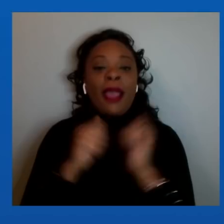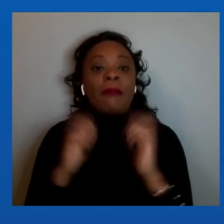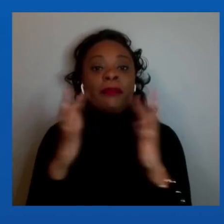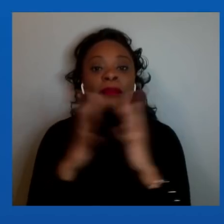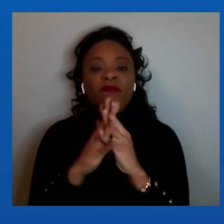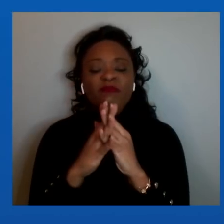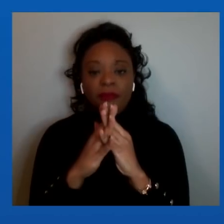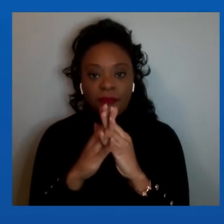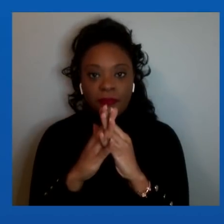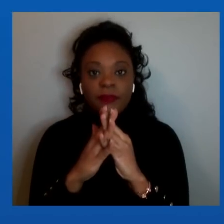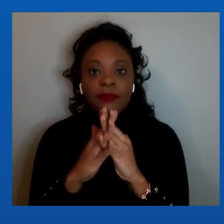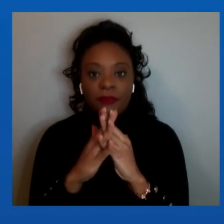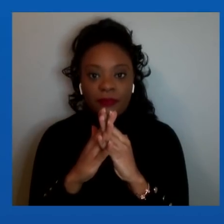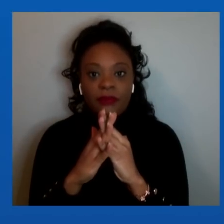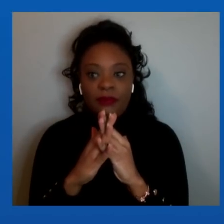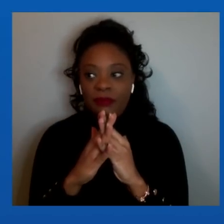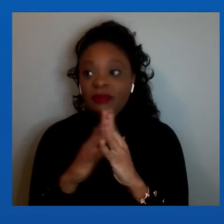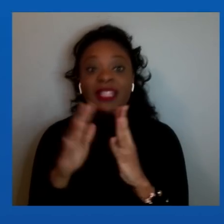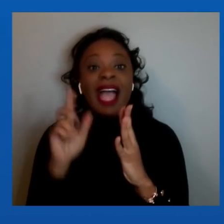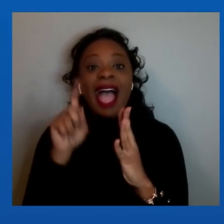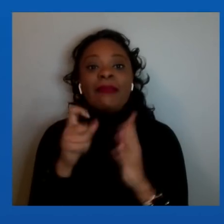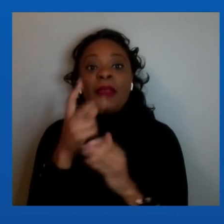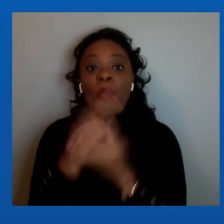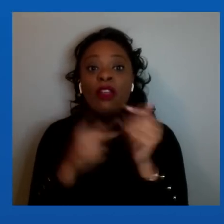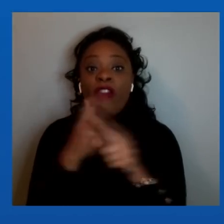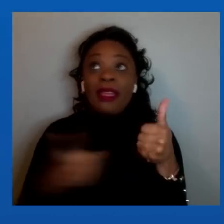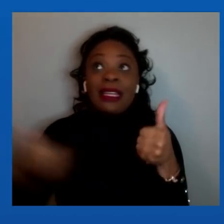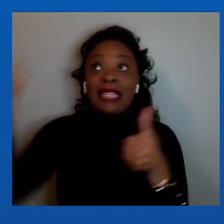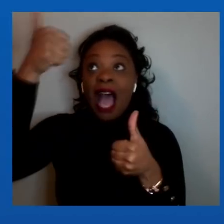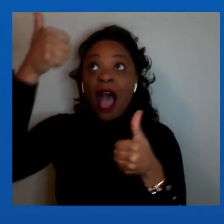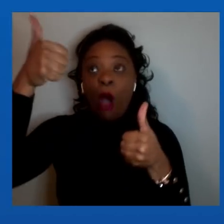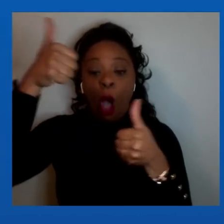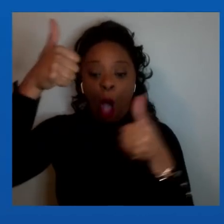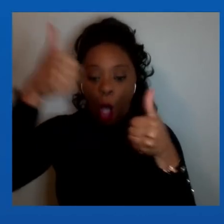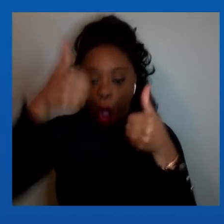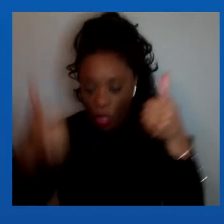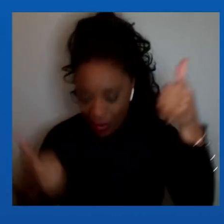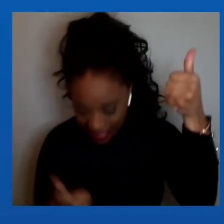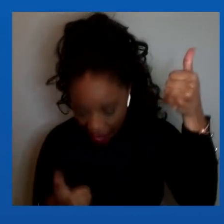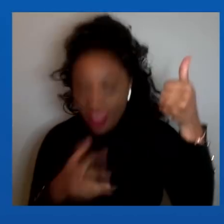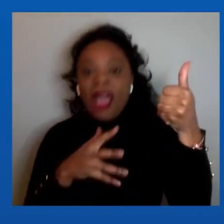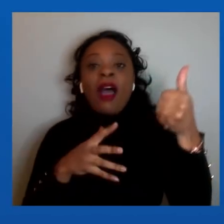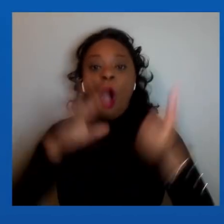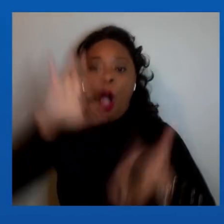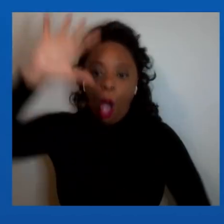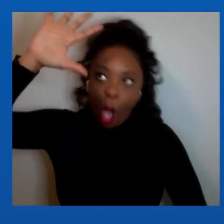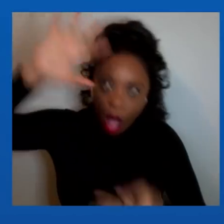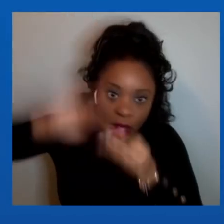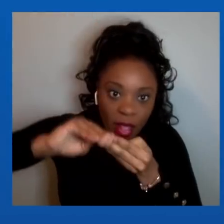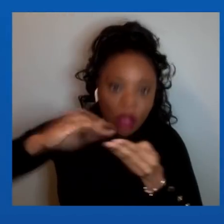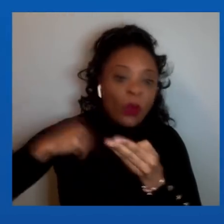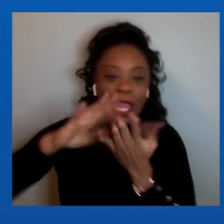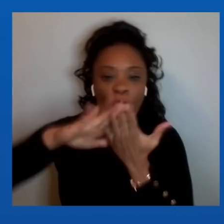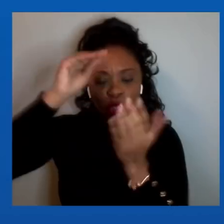had to be both from the top down and the bottom up. We have learned together in meeting with groups